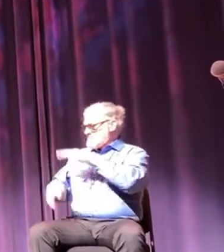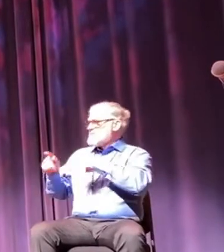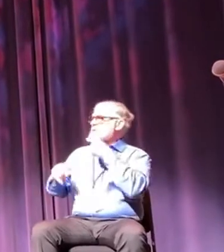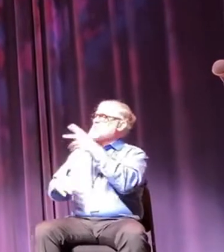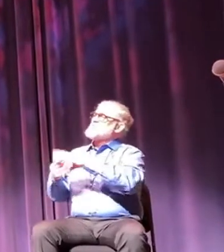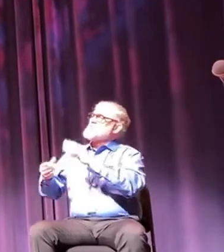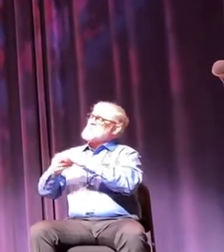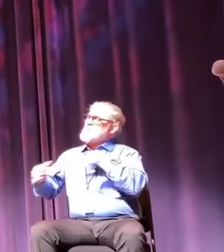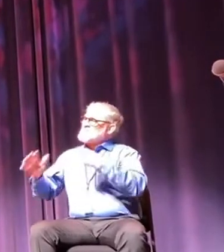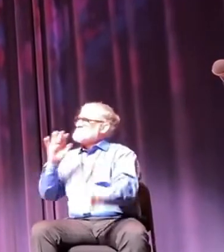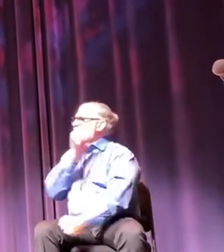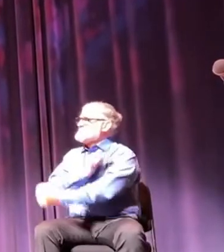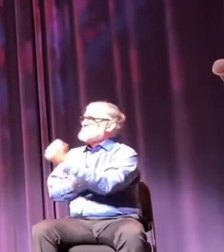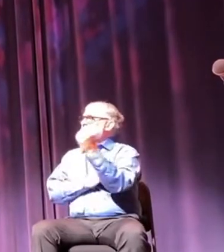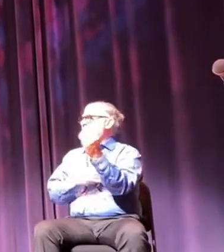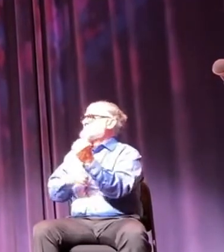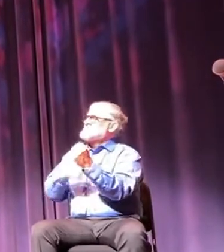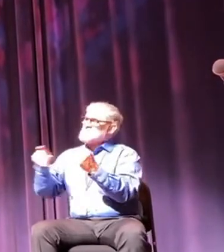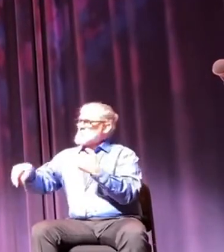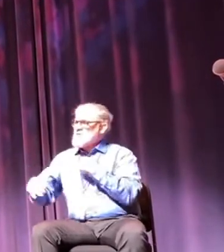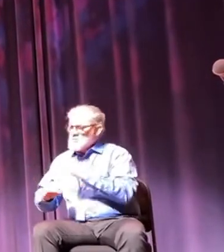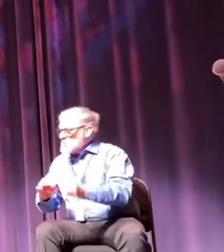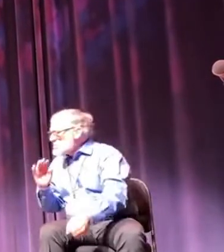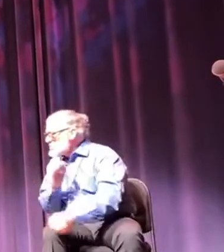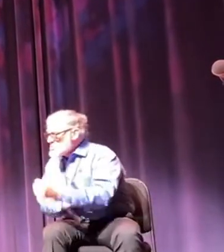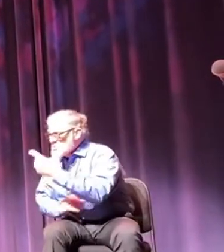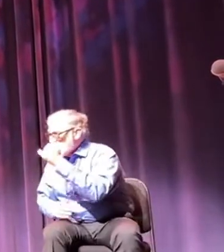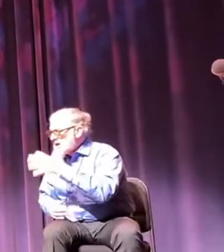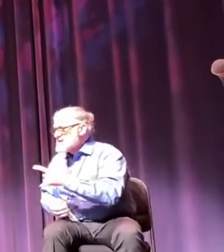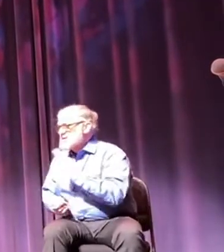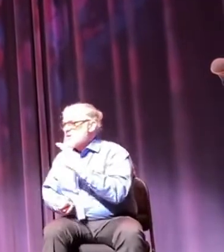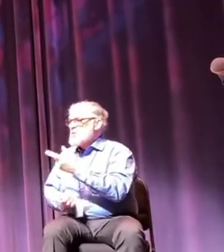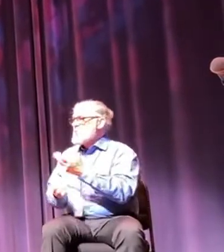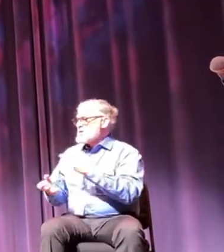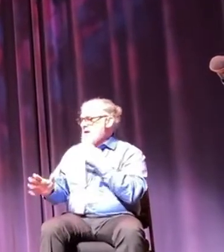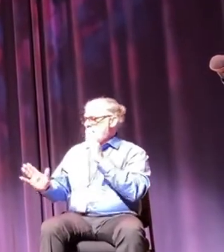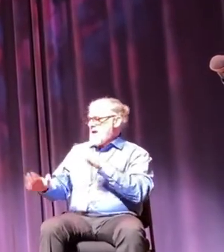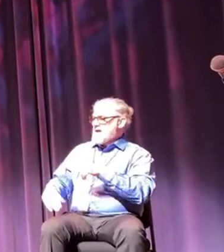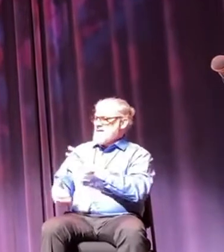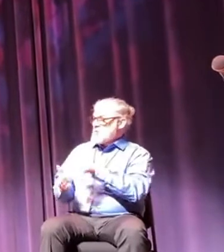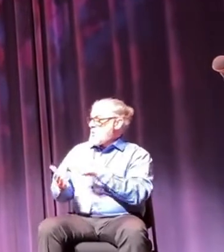like correction is only punctuation of one night, just one minute, hey, that's all it'll take.